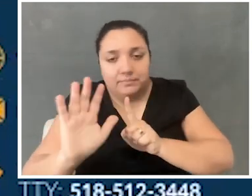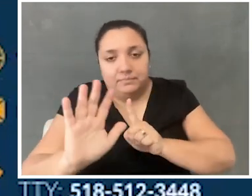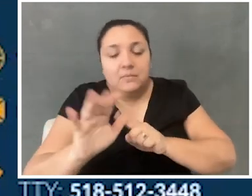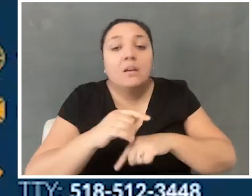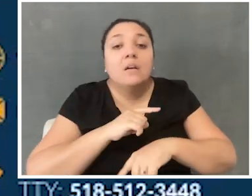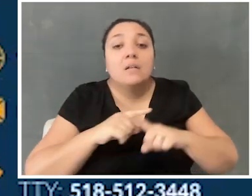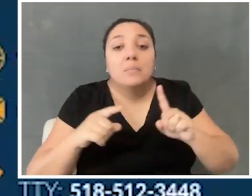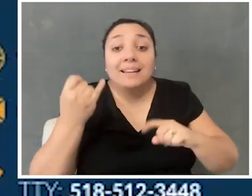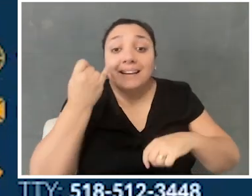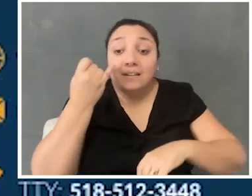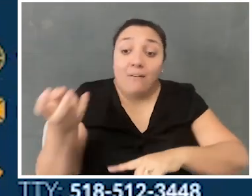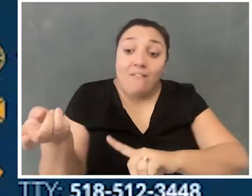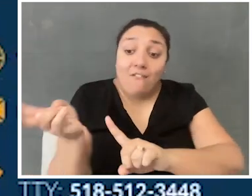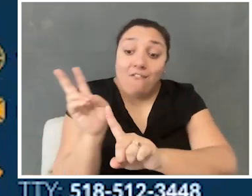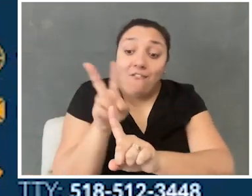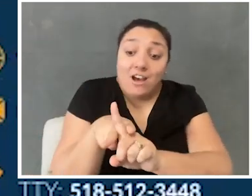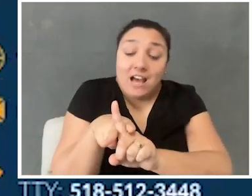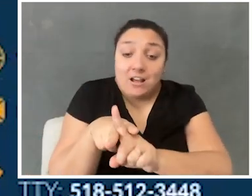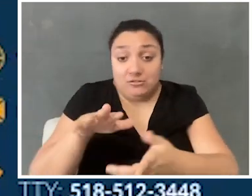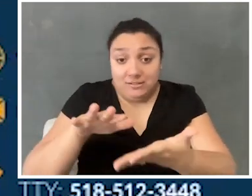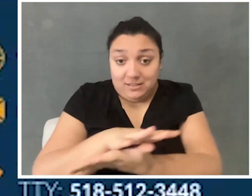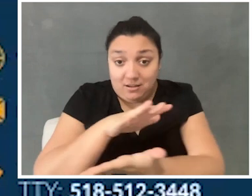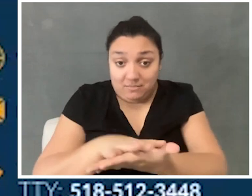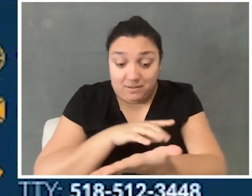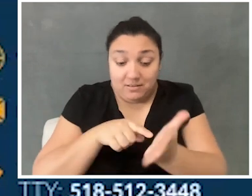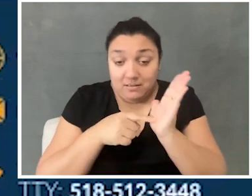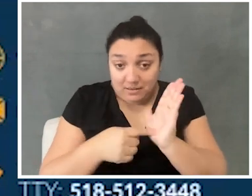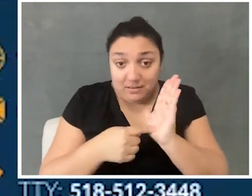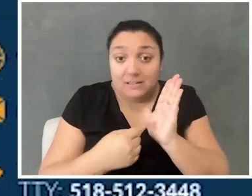but upon the filing of a document that says